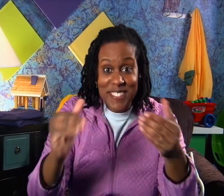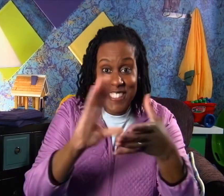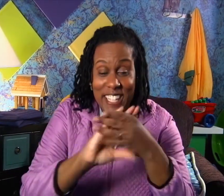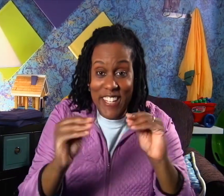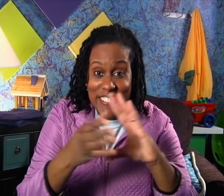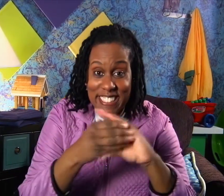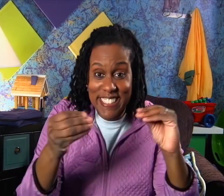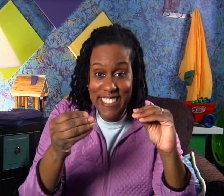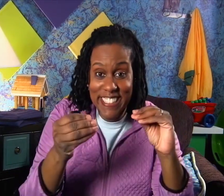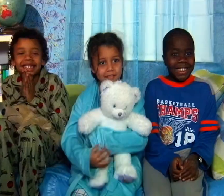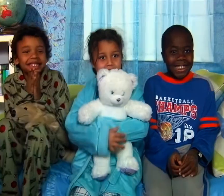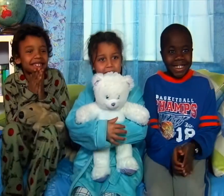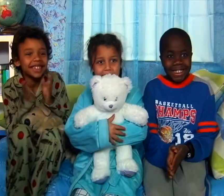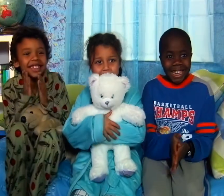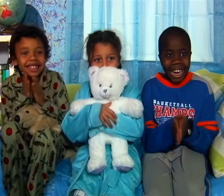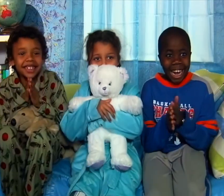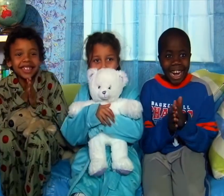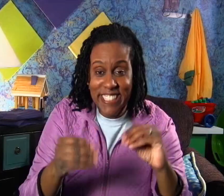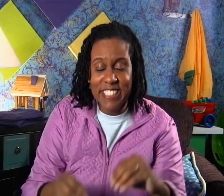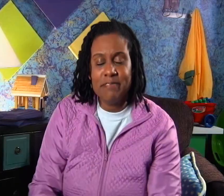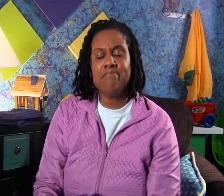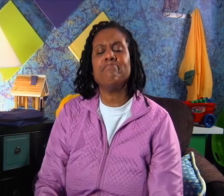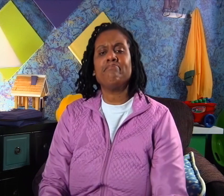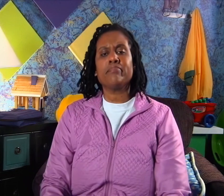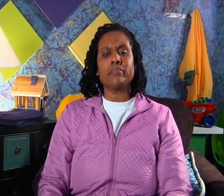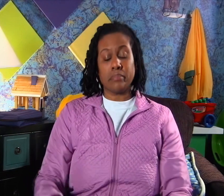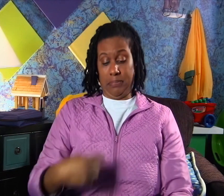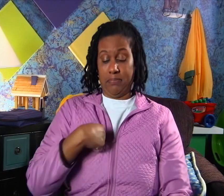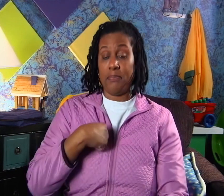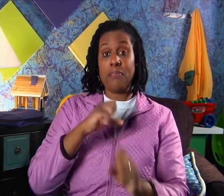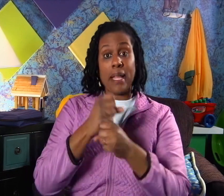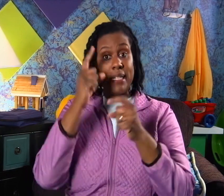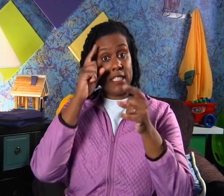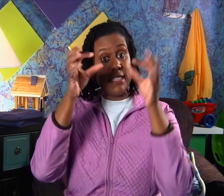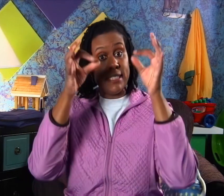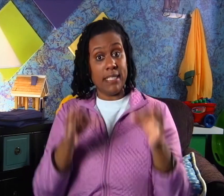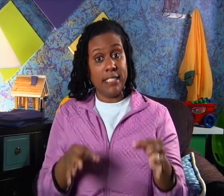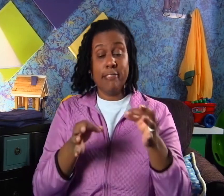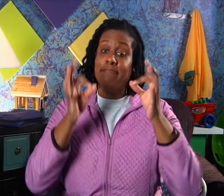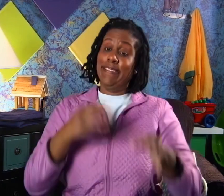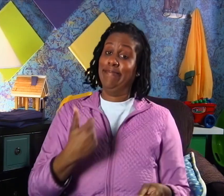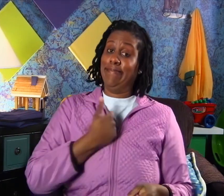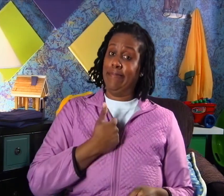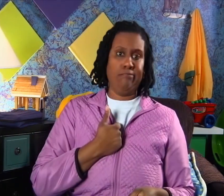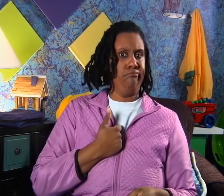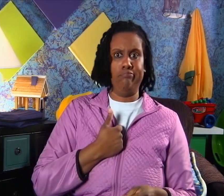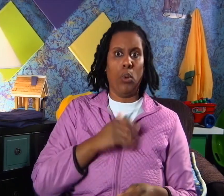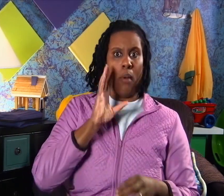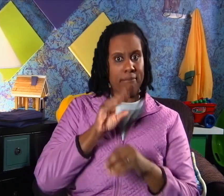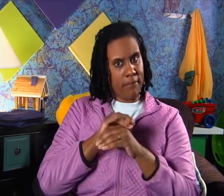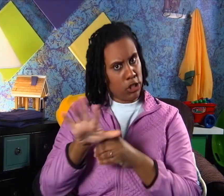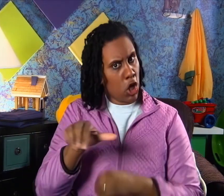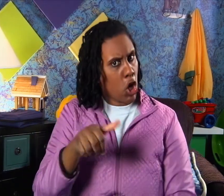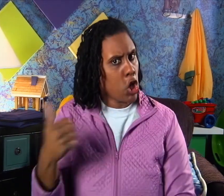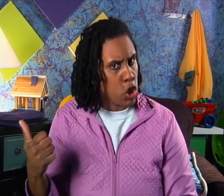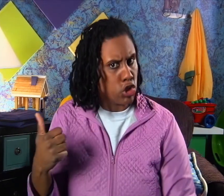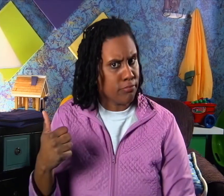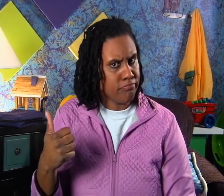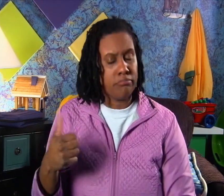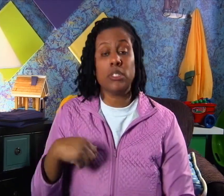ARE YOU GUYS READY FOR THE STORY? UH HUH. OH, YEAH. THE DECISIONS I MAKE ARE NOT JUST FOR ME.